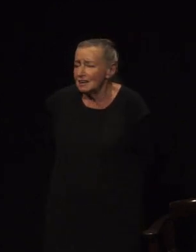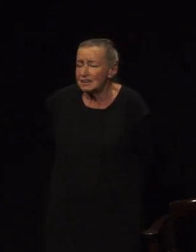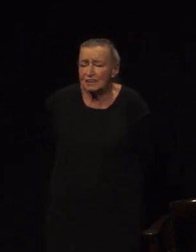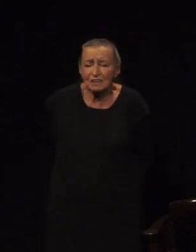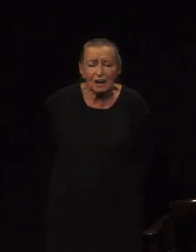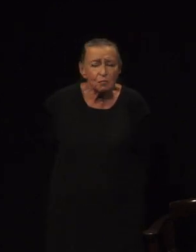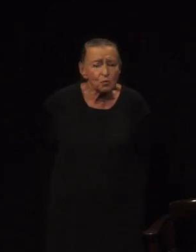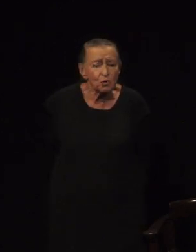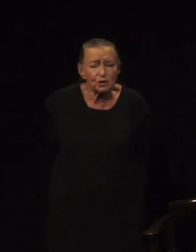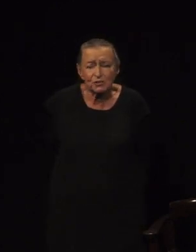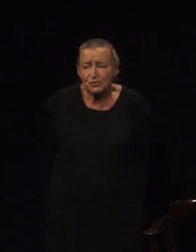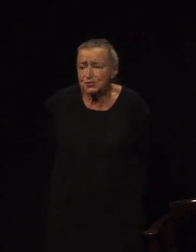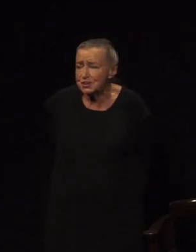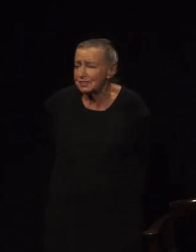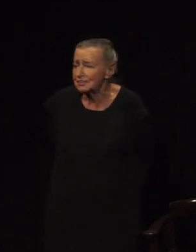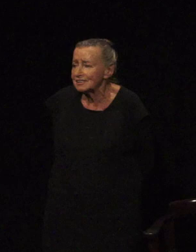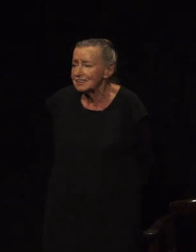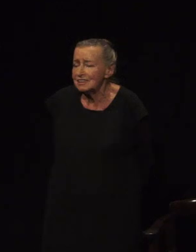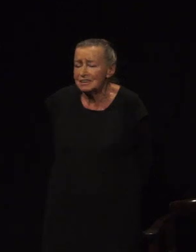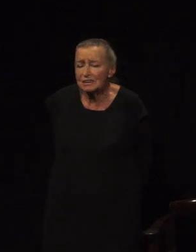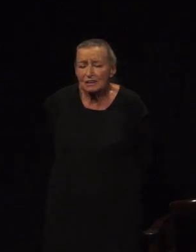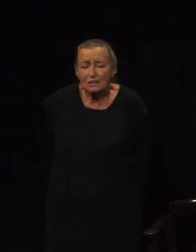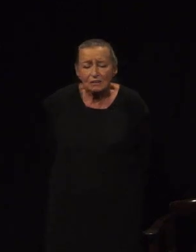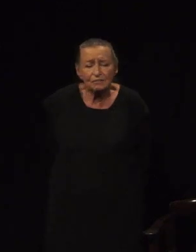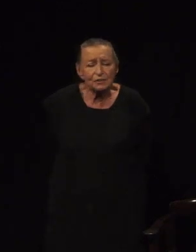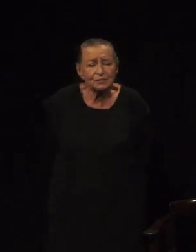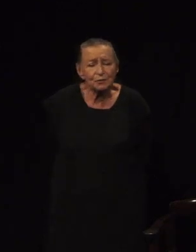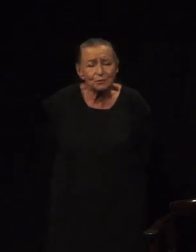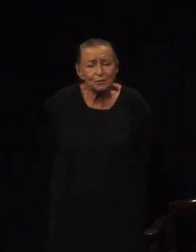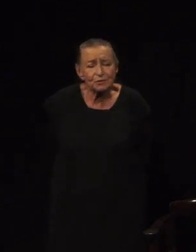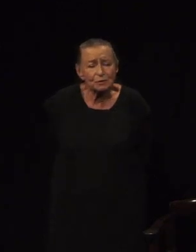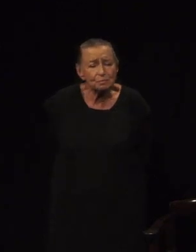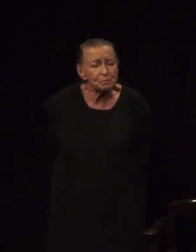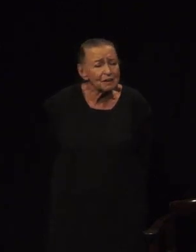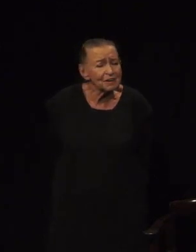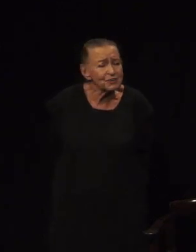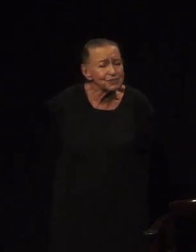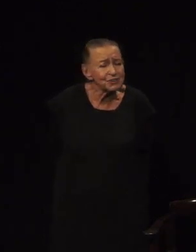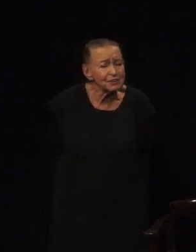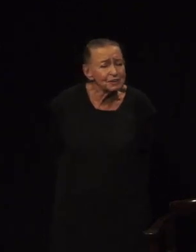like flies stuck in a cobweb.